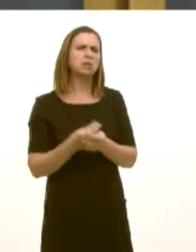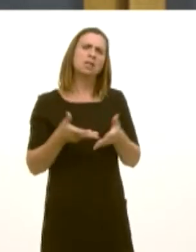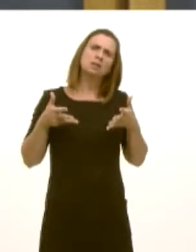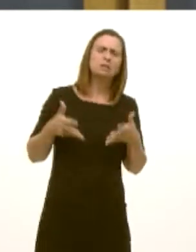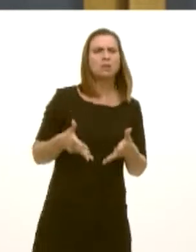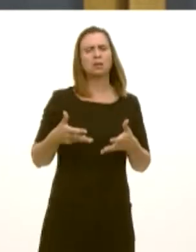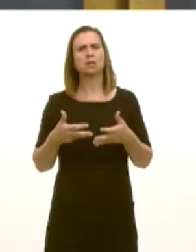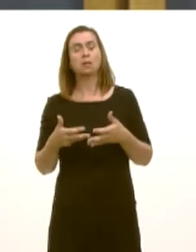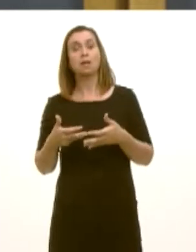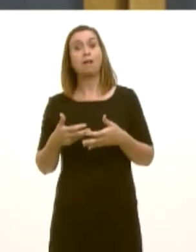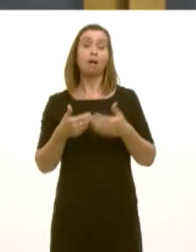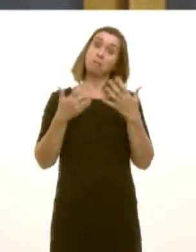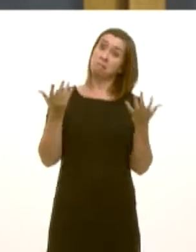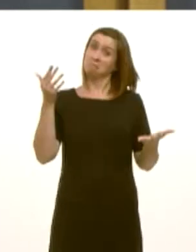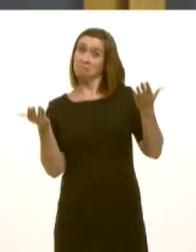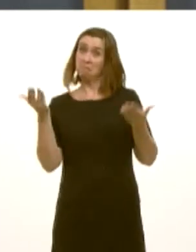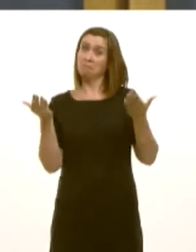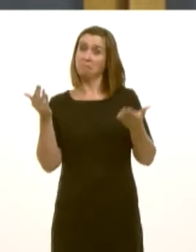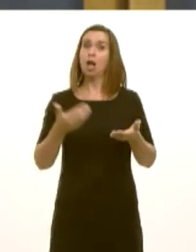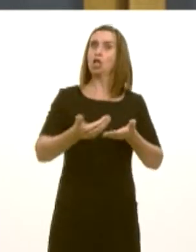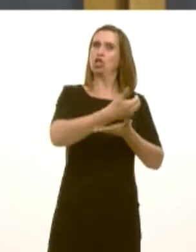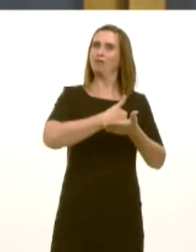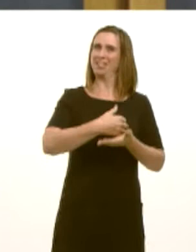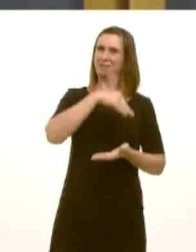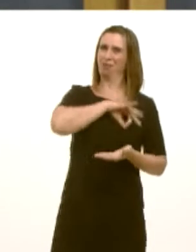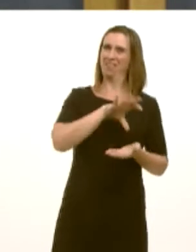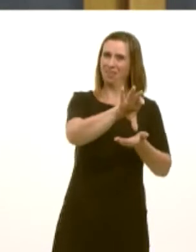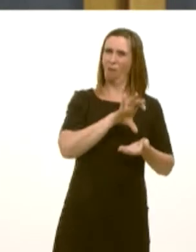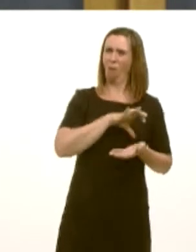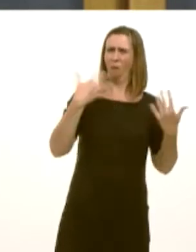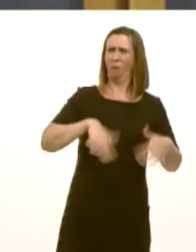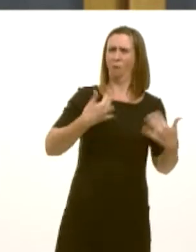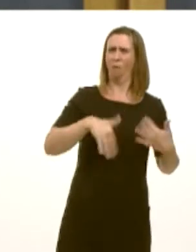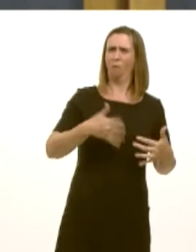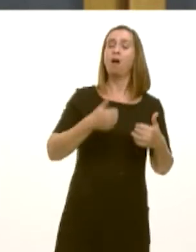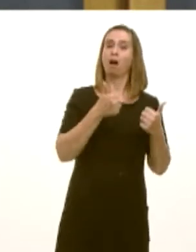There was good news for charities, clearly, and for many businesses in Wales, but the